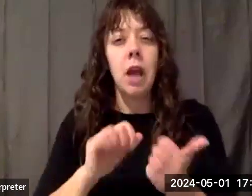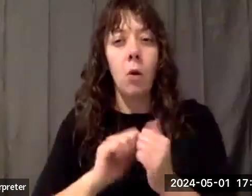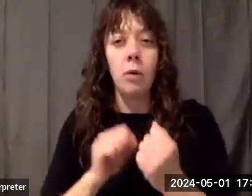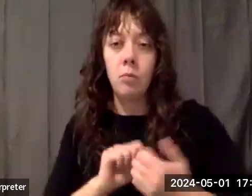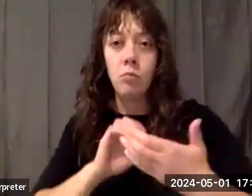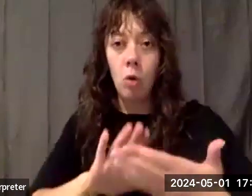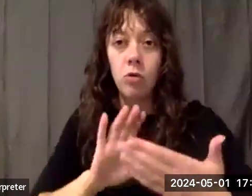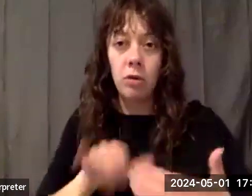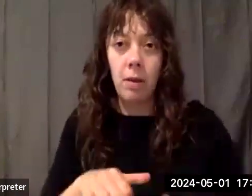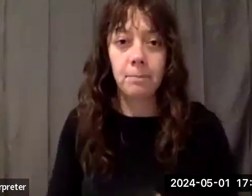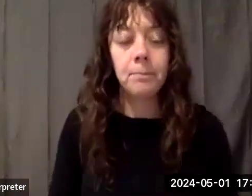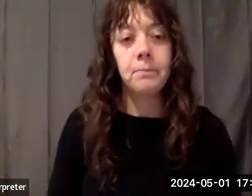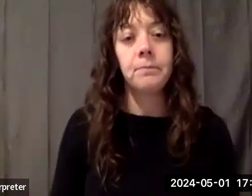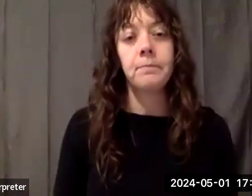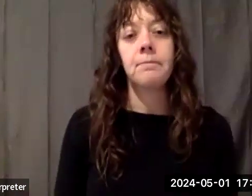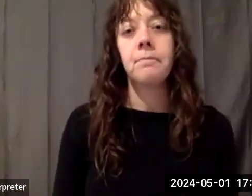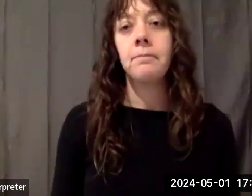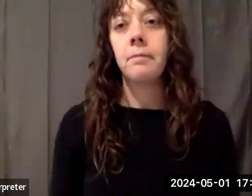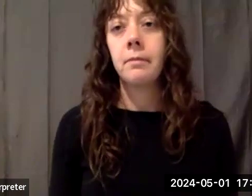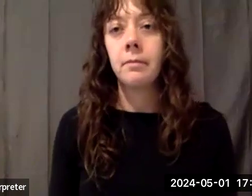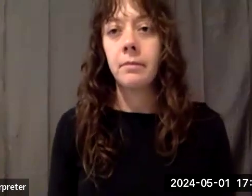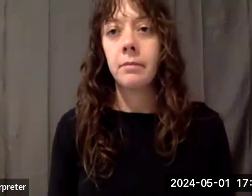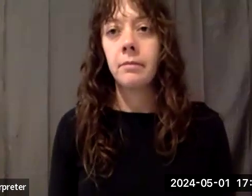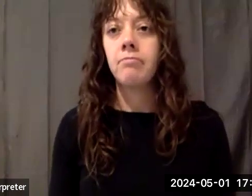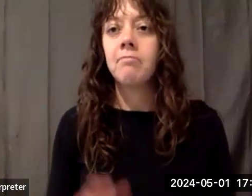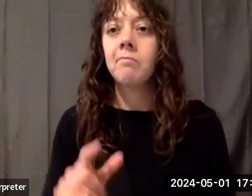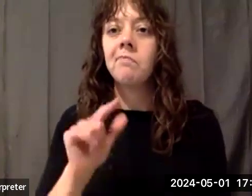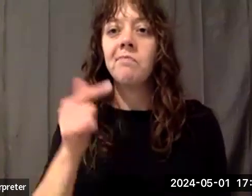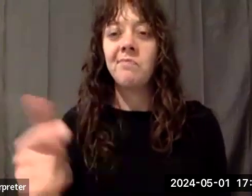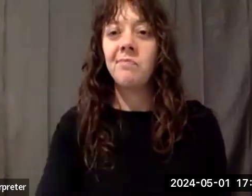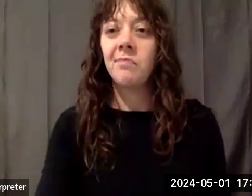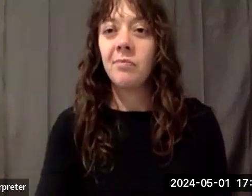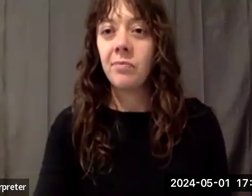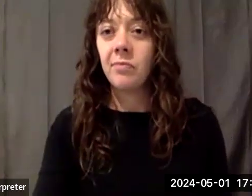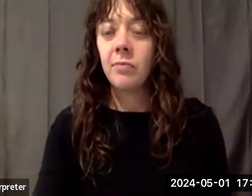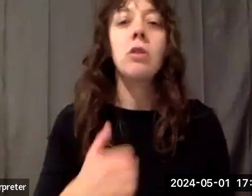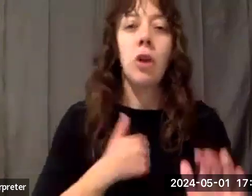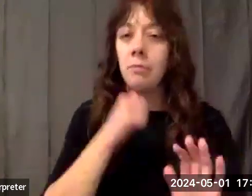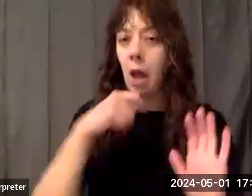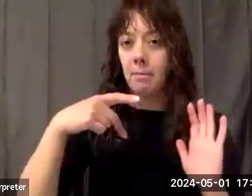Beth, Thank you Harold. And, and thank you everyone. I'm really, really happy to be here.